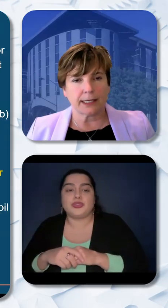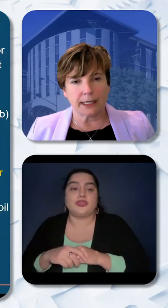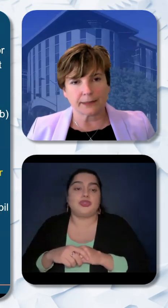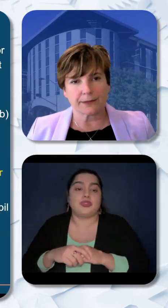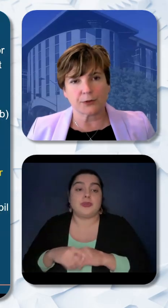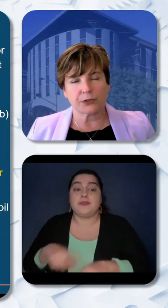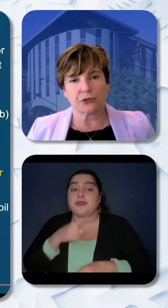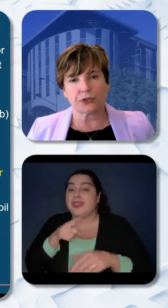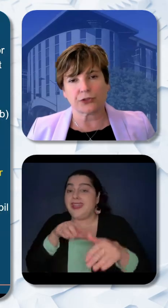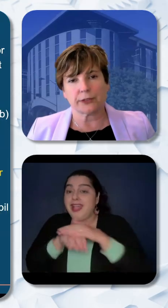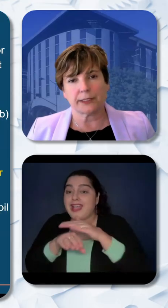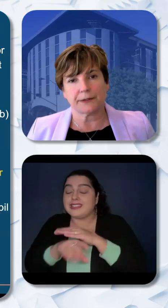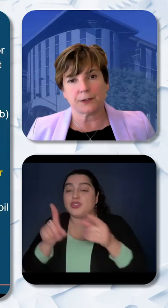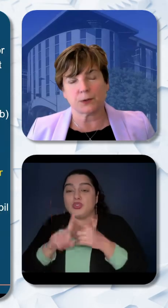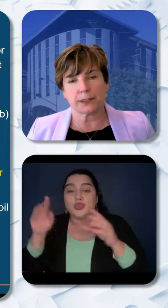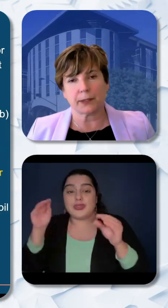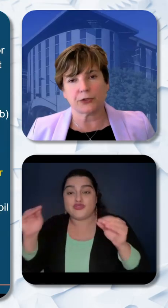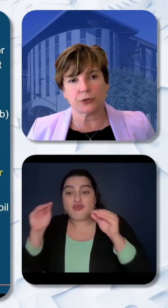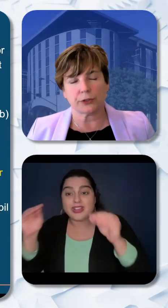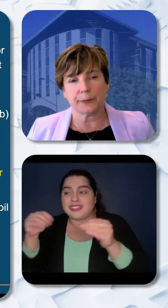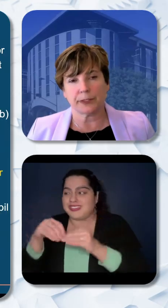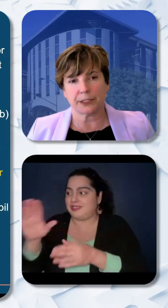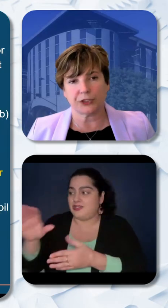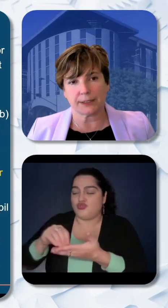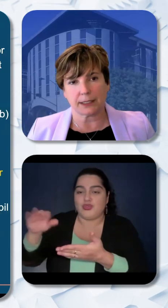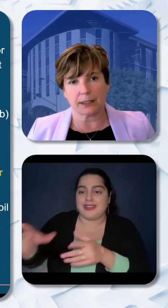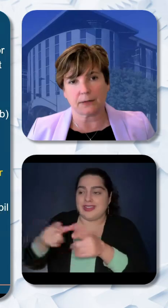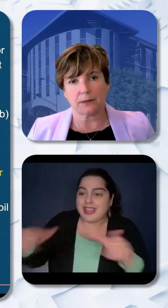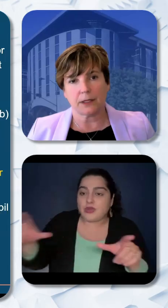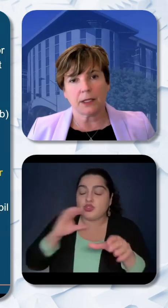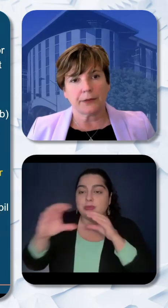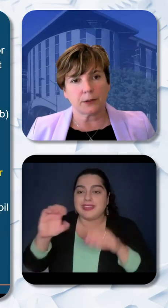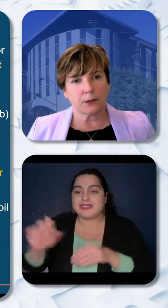and access to instruction in the student's language or communication style. The